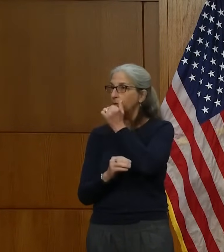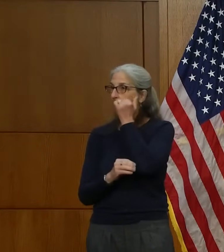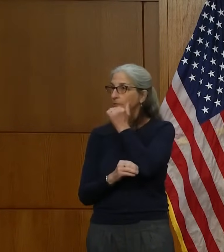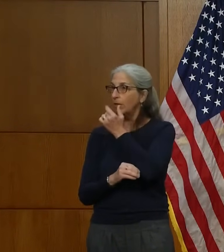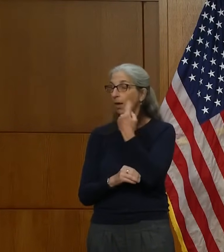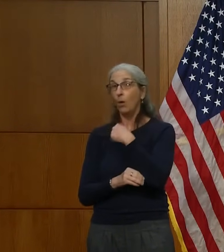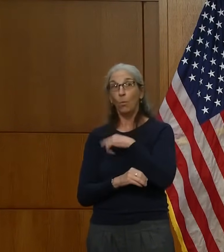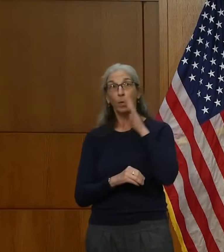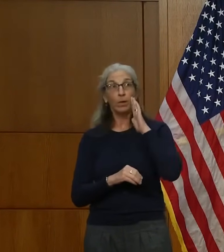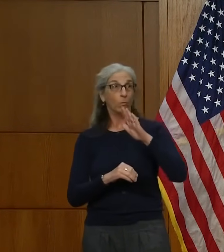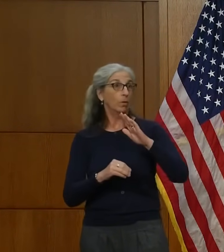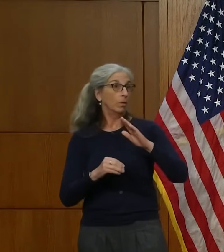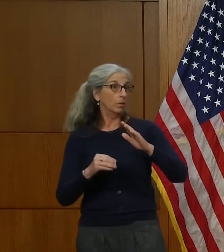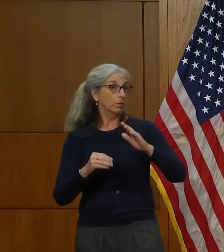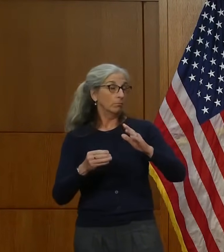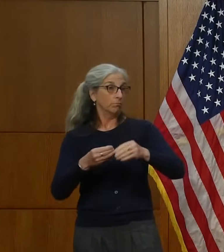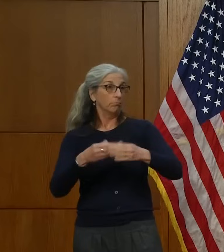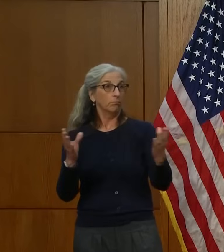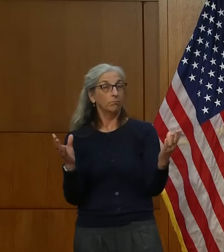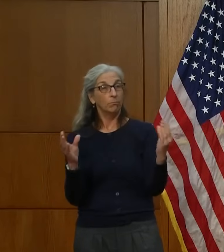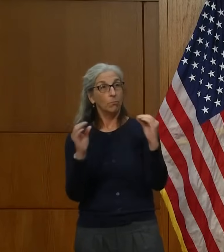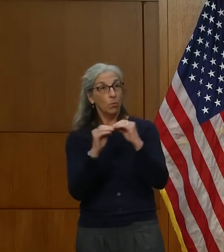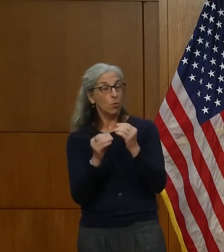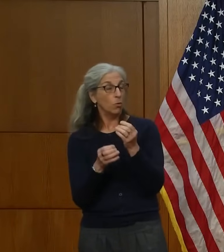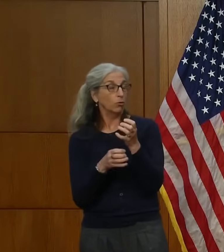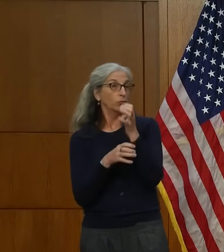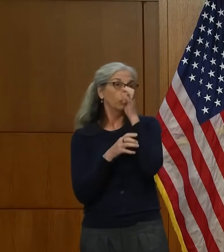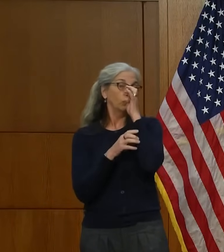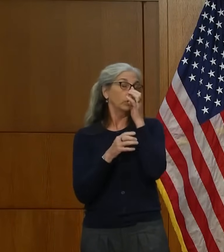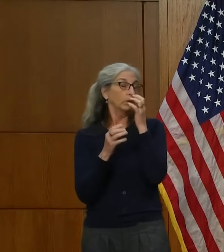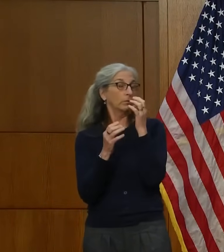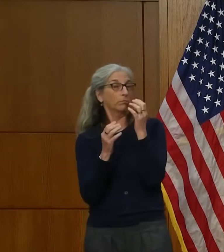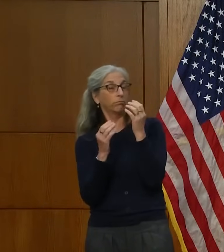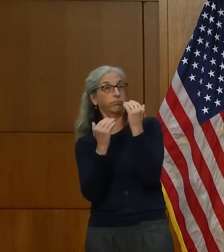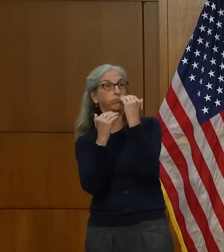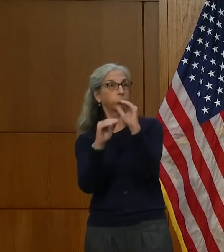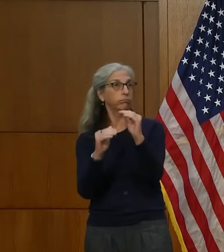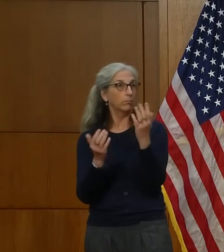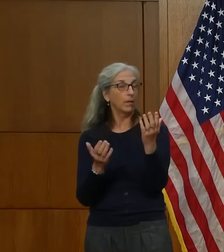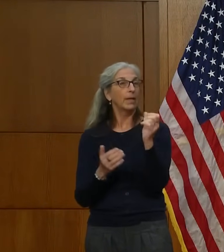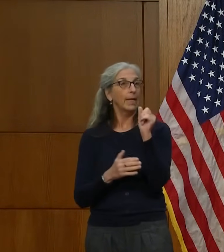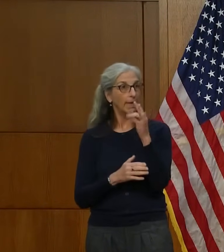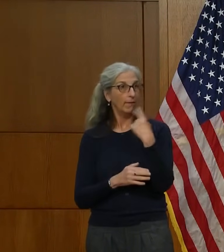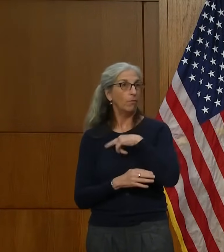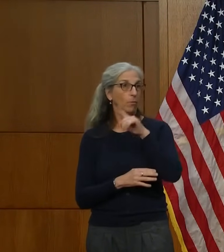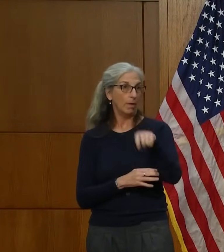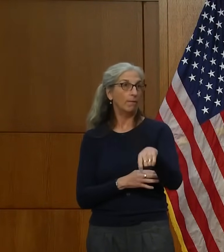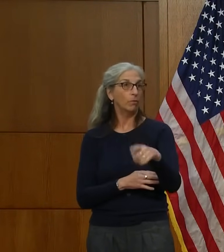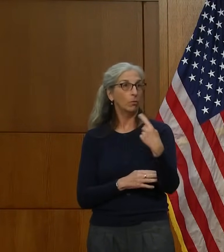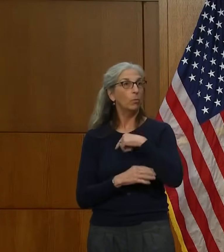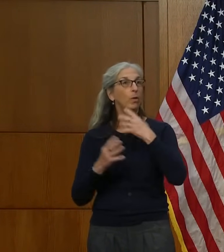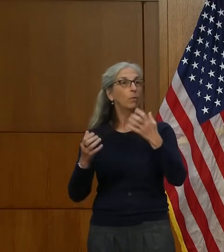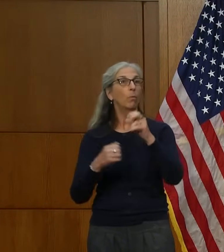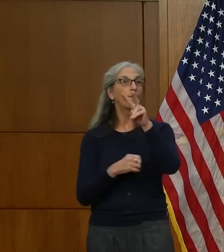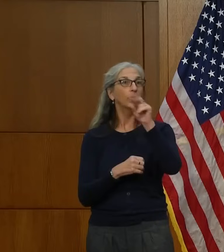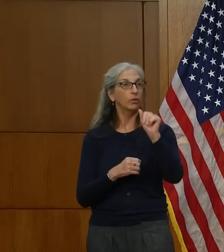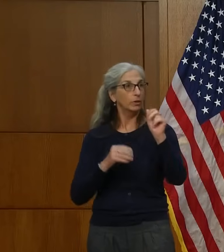WHAT'S NECESSARY TO TAKE MEASURES TO MITIGATE THIS AND AT THE END OF THE DAY, OUR OBLIGATION AND OUR